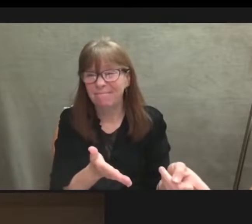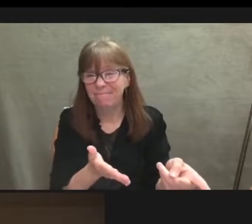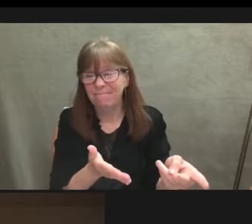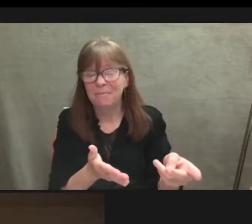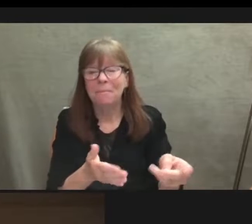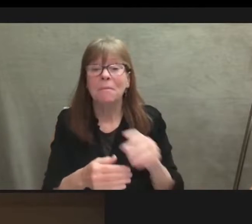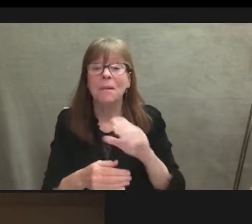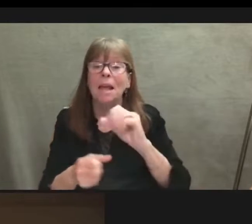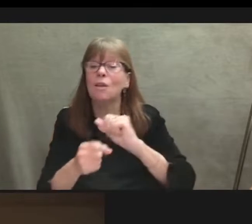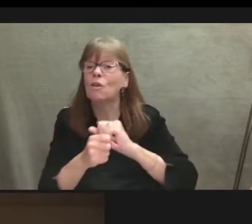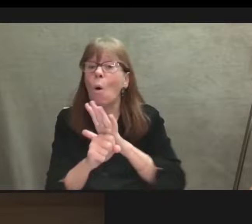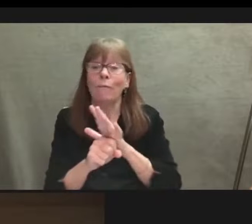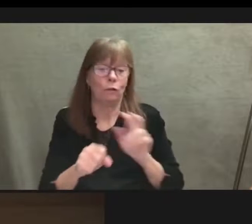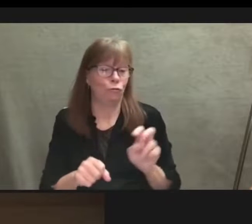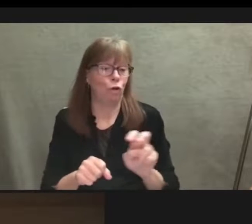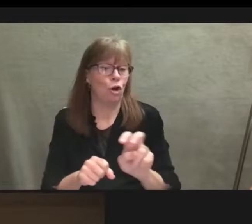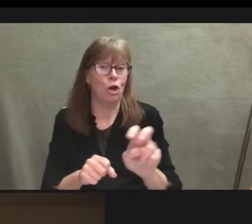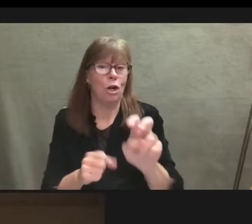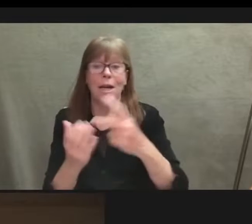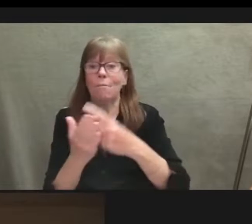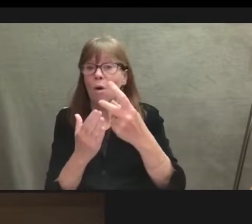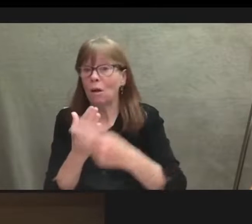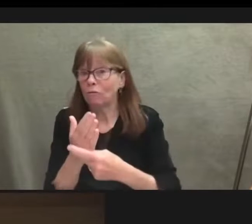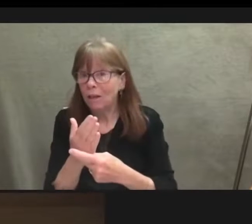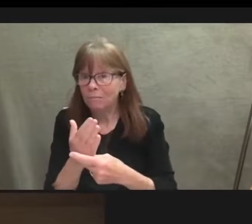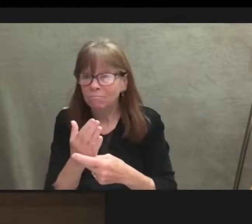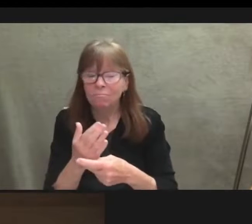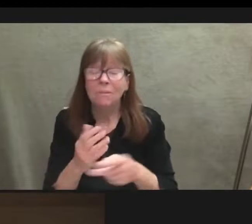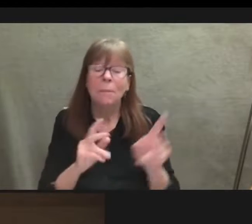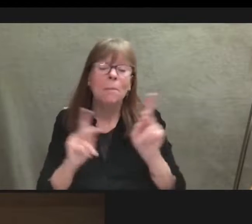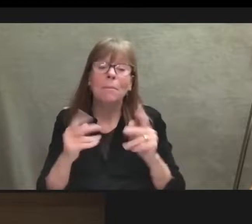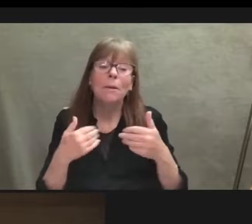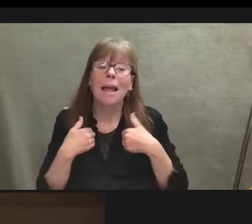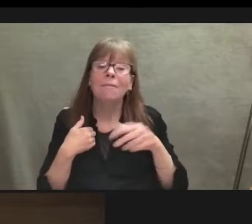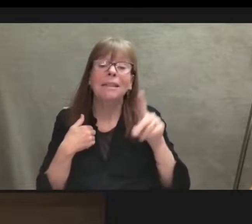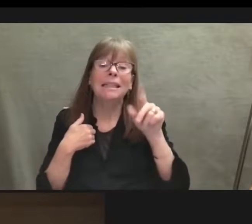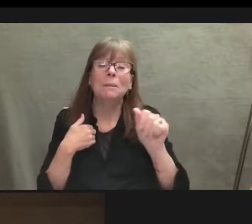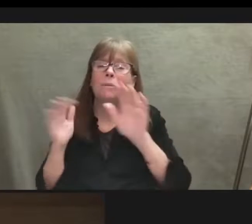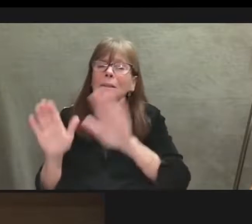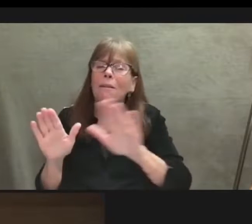journey project looking at the experience of people with disabilities and people of